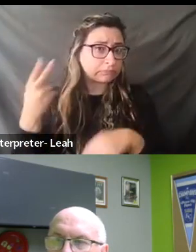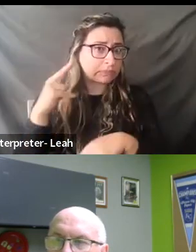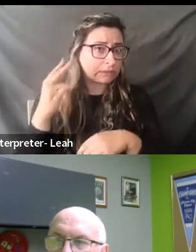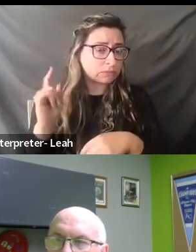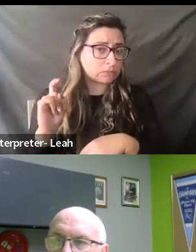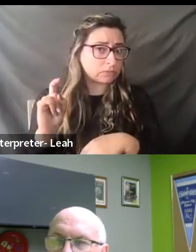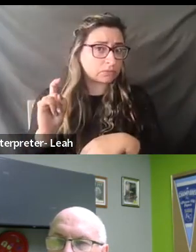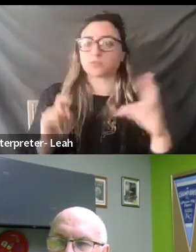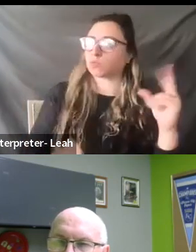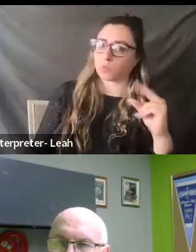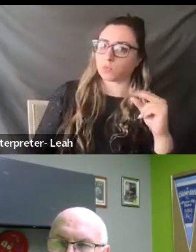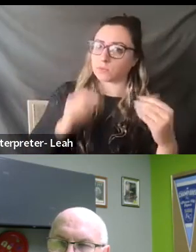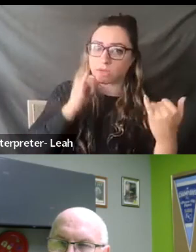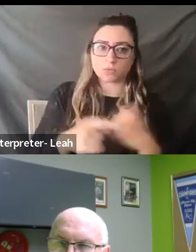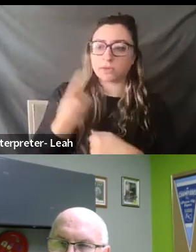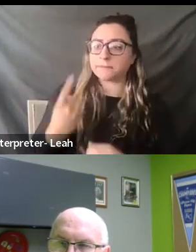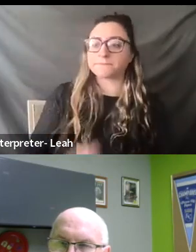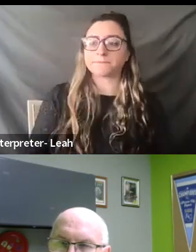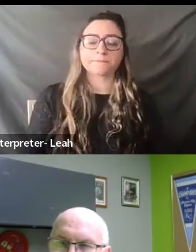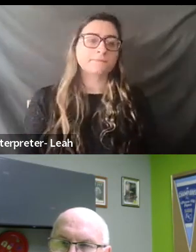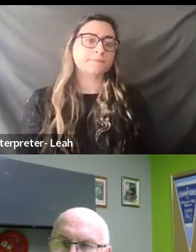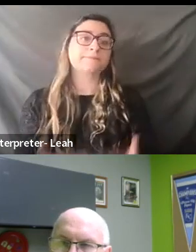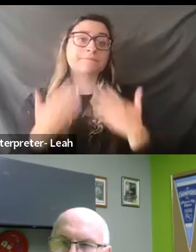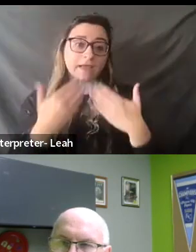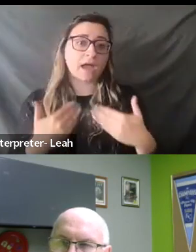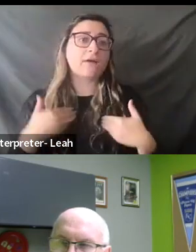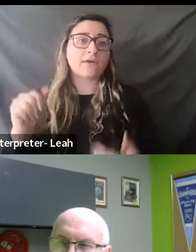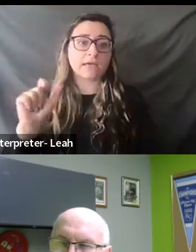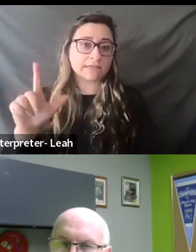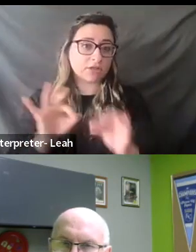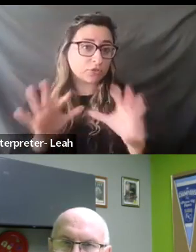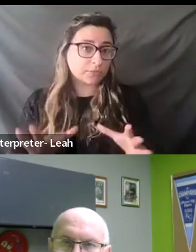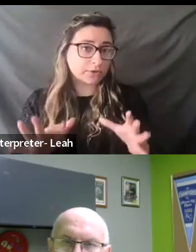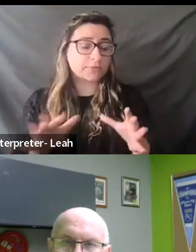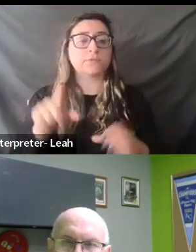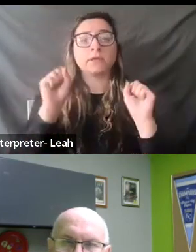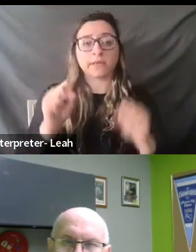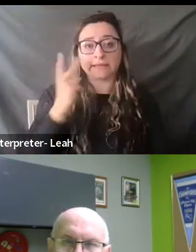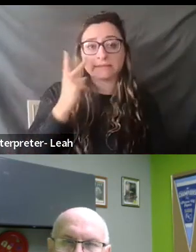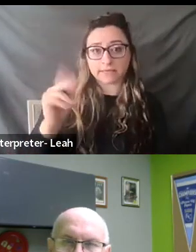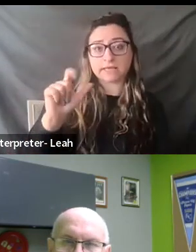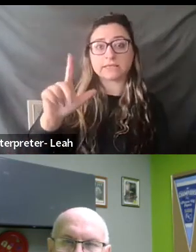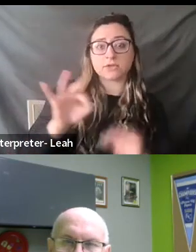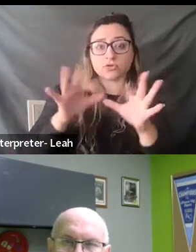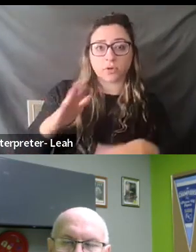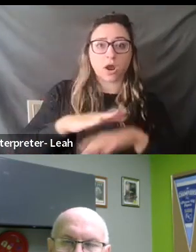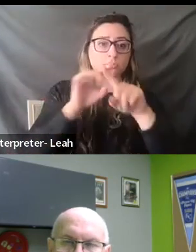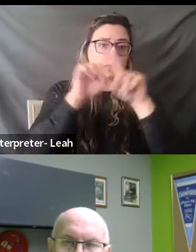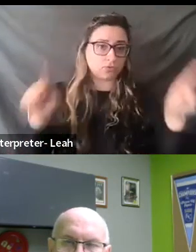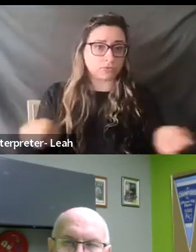And you can also adjust your settings for the captioning in that setting as well. Apologies. Do we have Spanish cap today in this session? No.